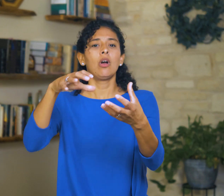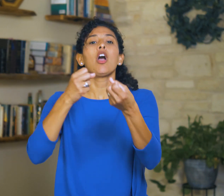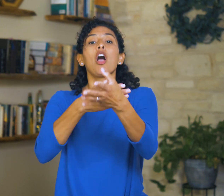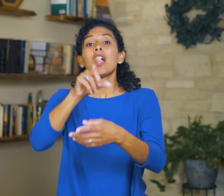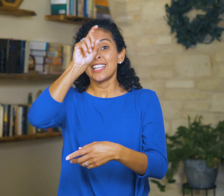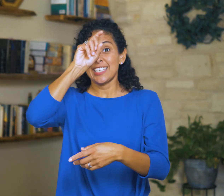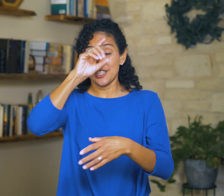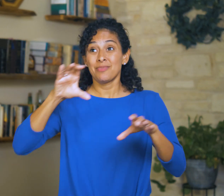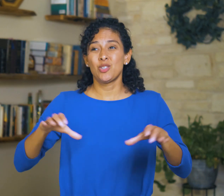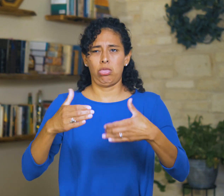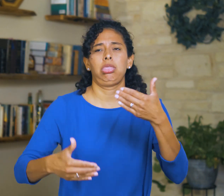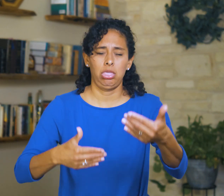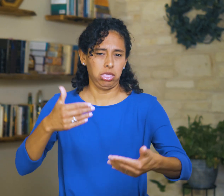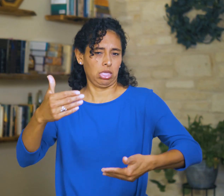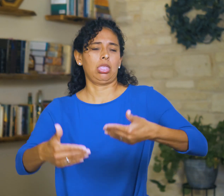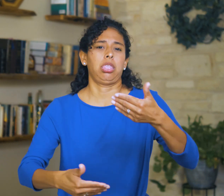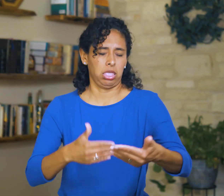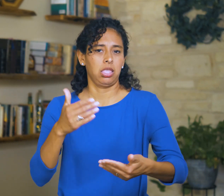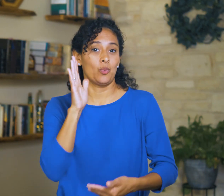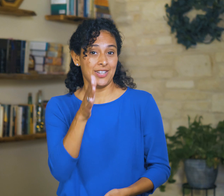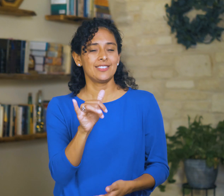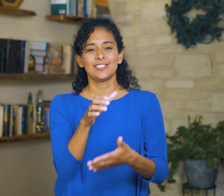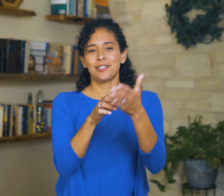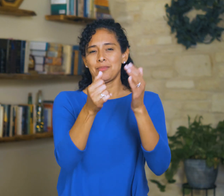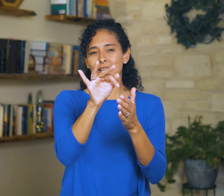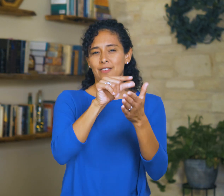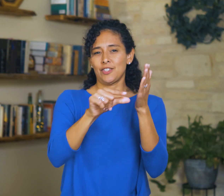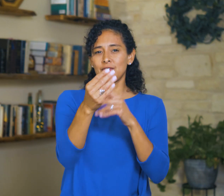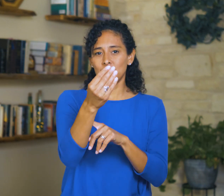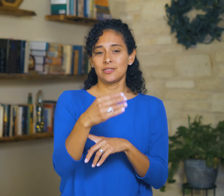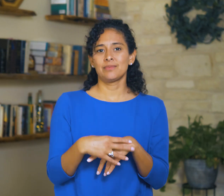and they will make Egypt stagger in all its deeds” (19:14).